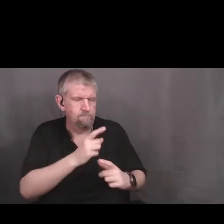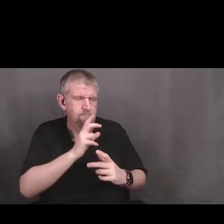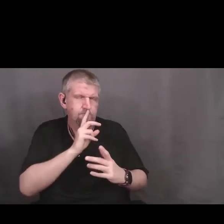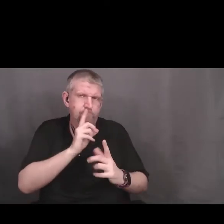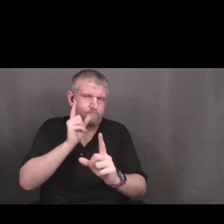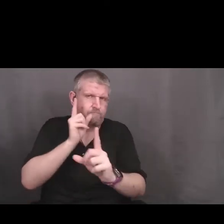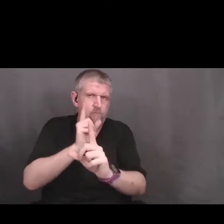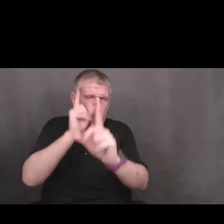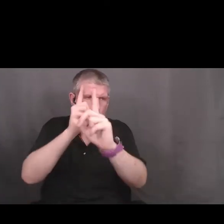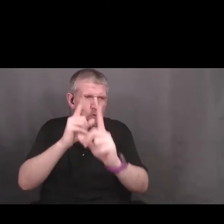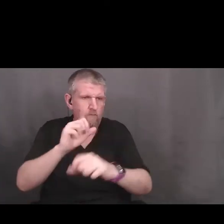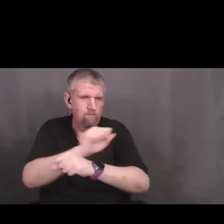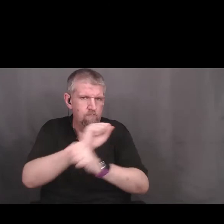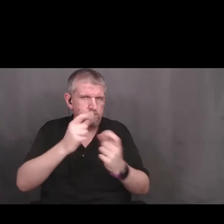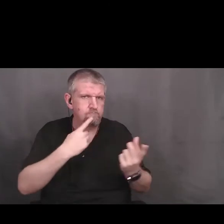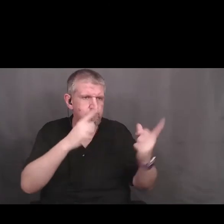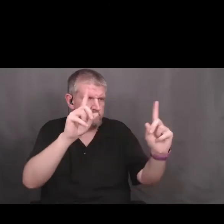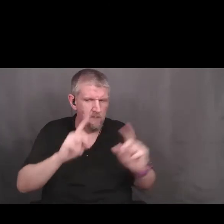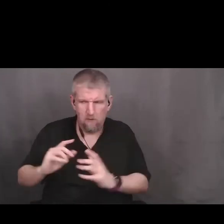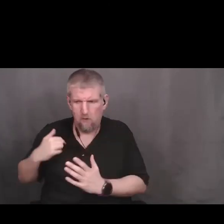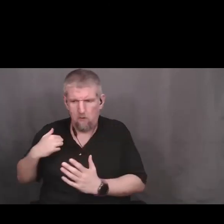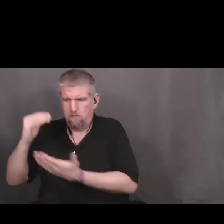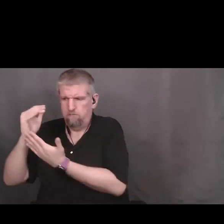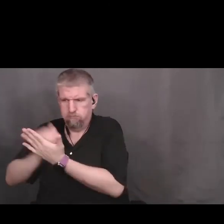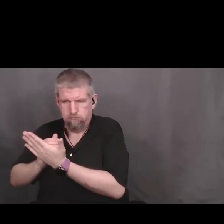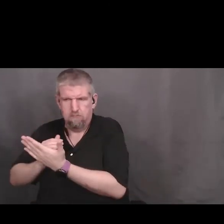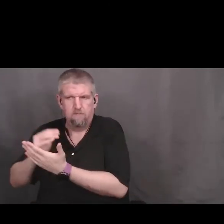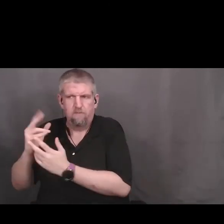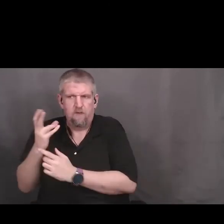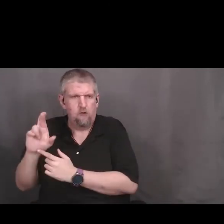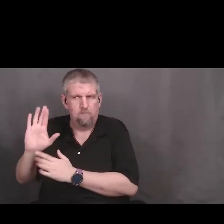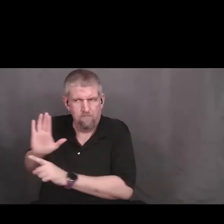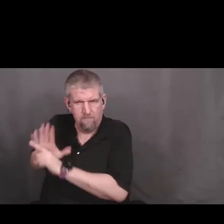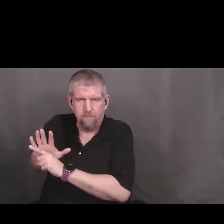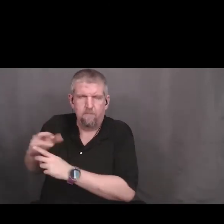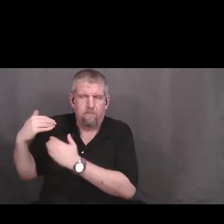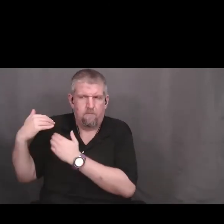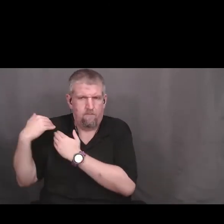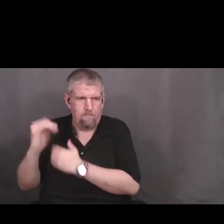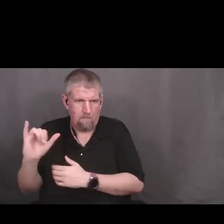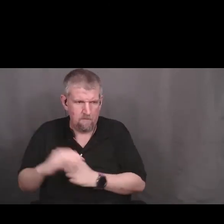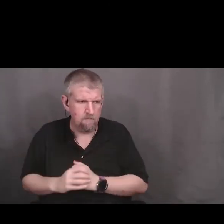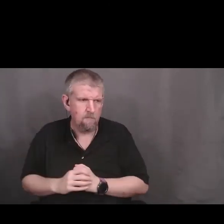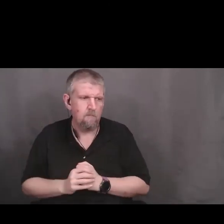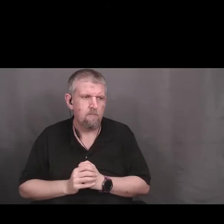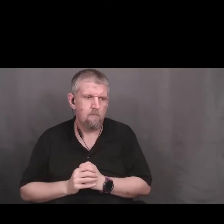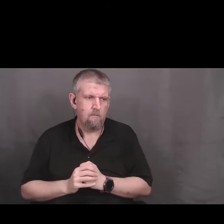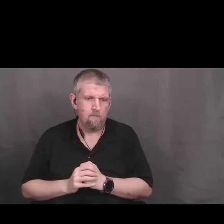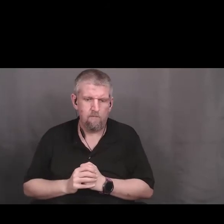So, it's also supposed to list the responsibilities of the agency. The IPE is also supposed to outline the services